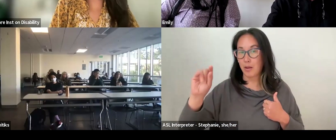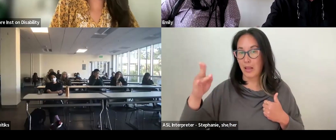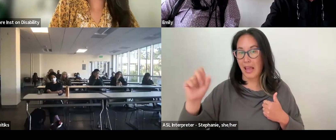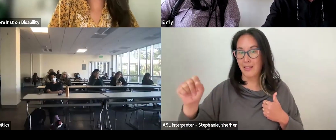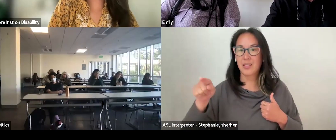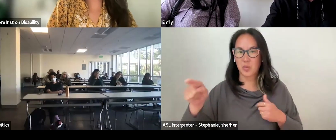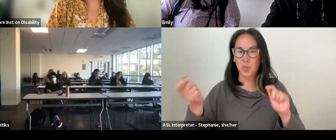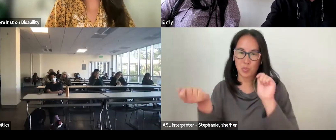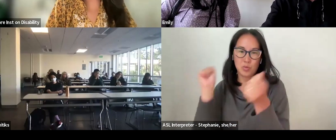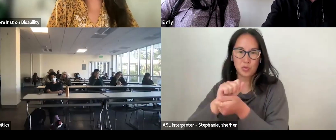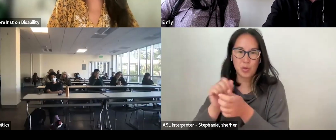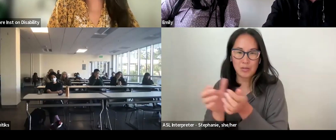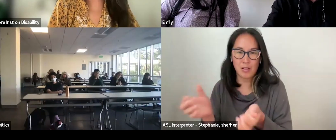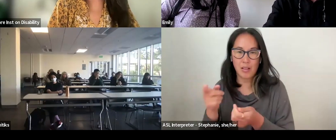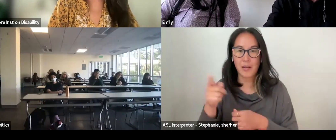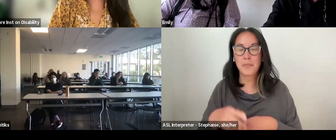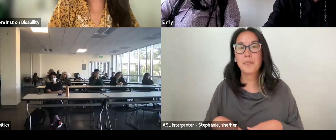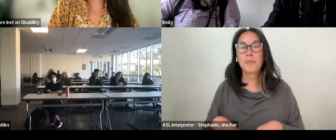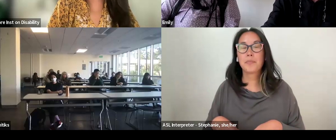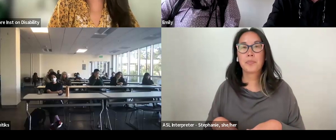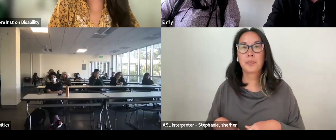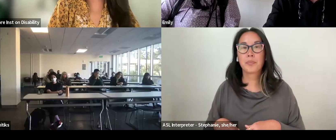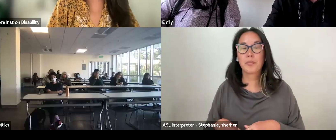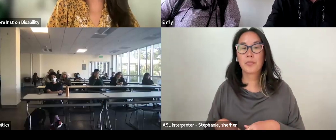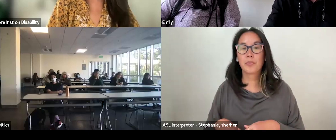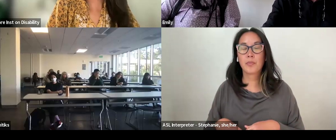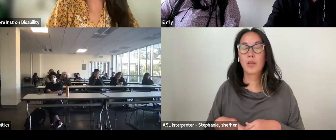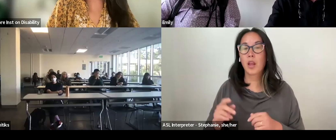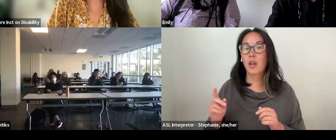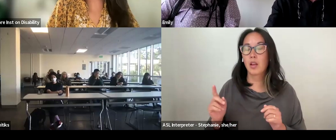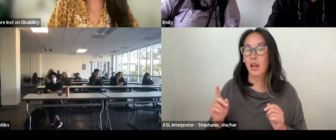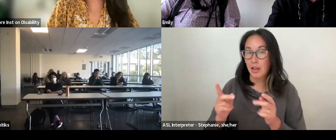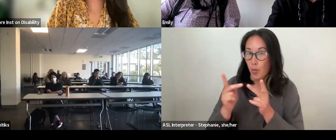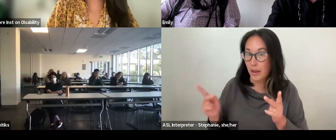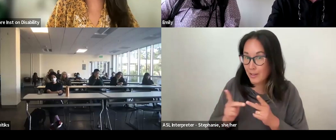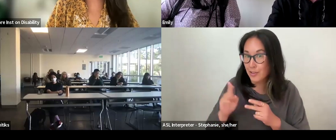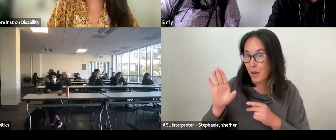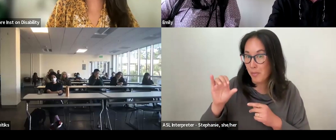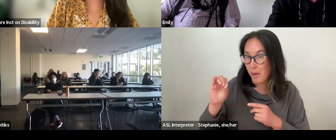The location of bioethics in particular, but the sort of institutional role of bioethics.